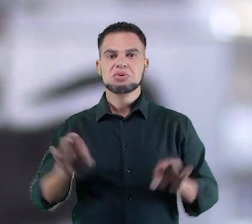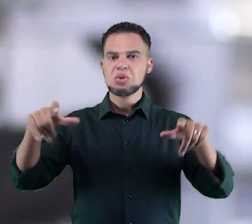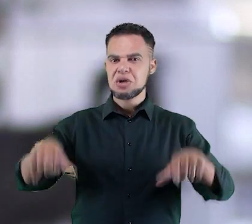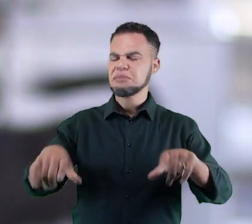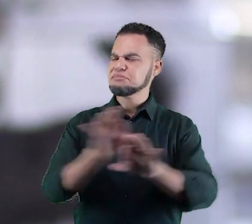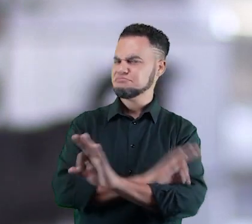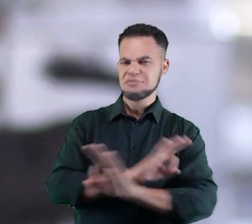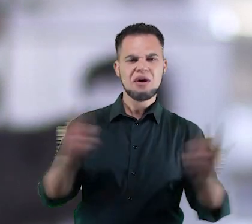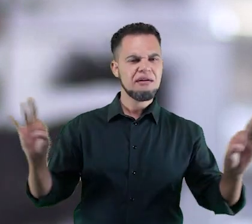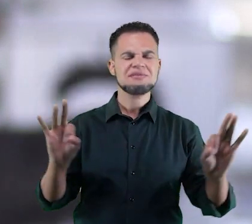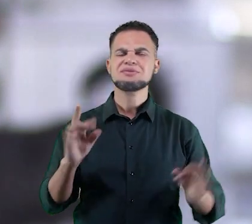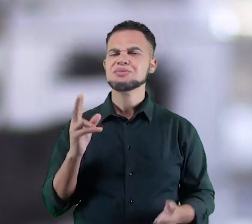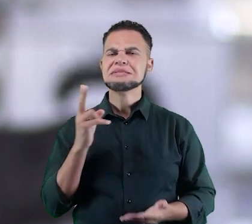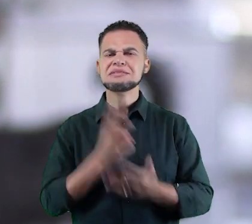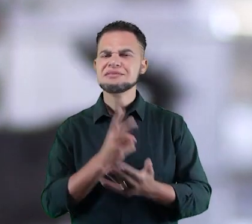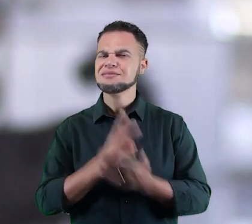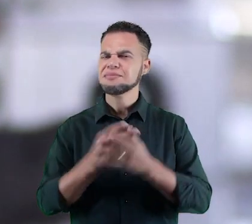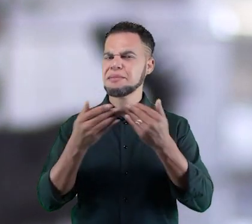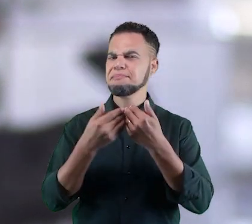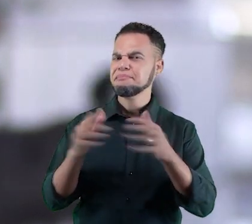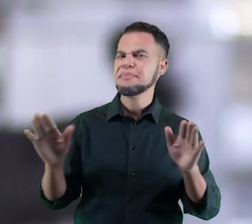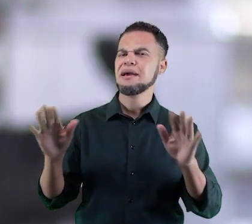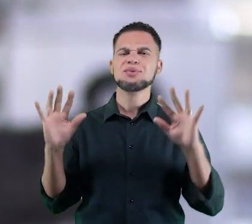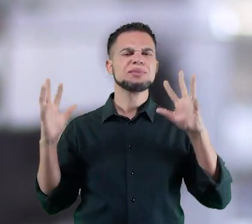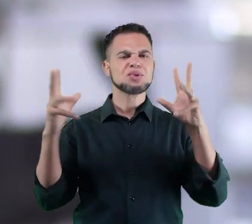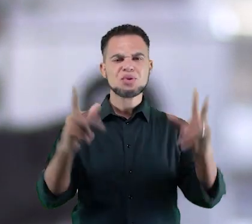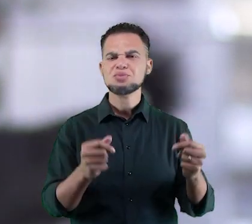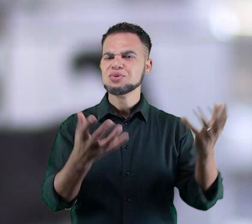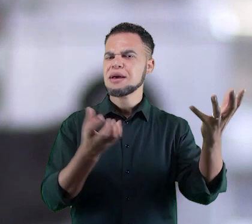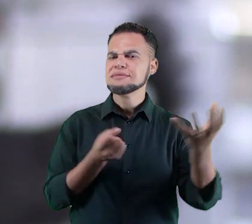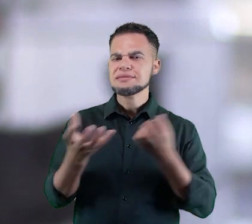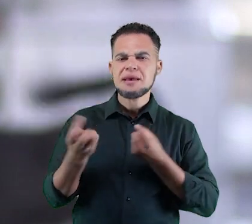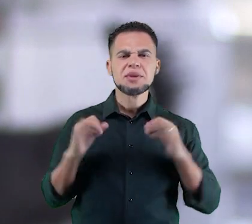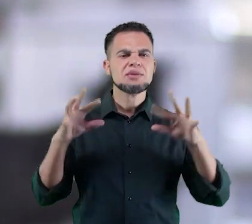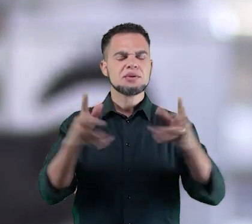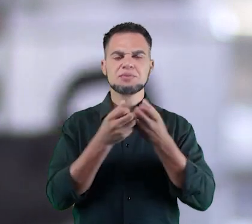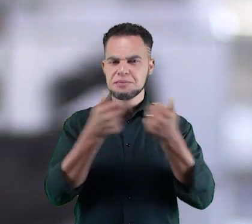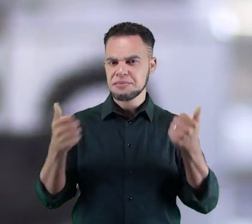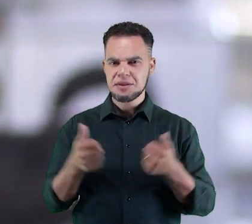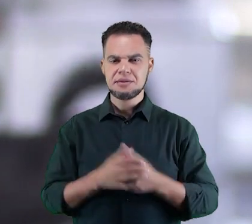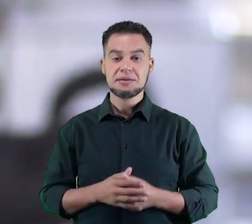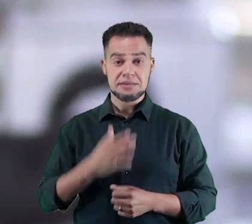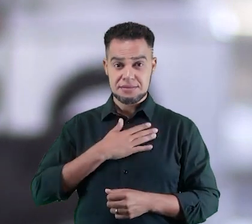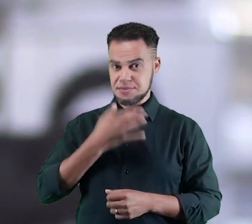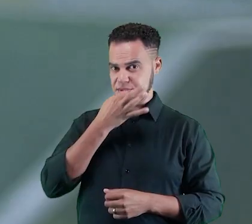field manager, he´s great, he´s always open to everybody, he welcomes everyone...